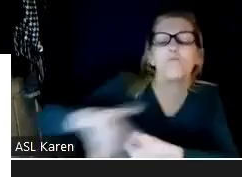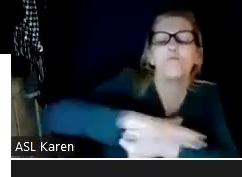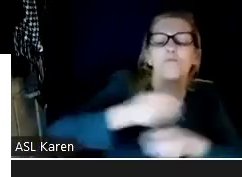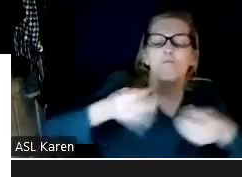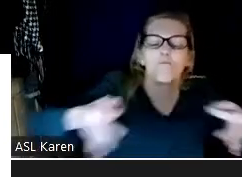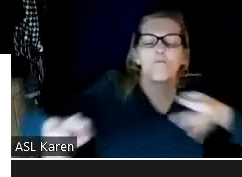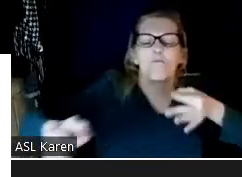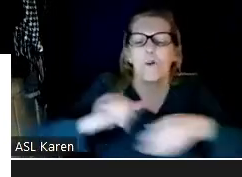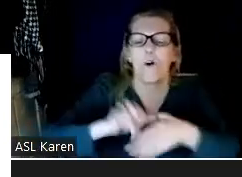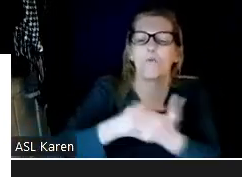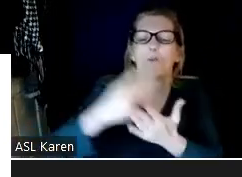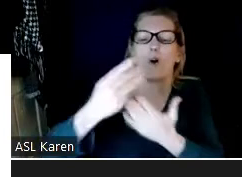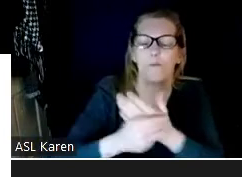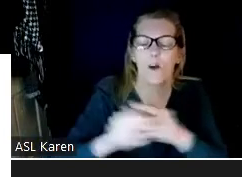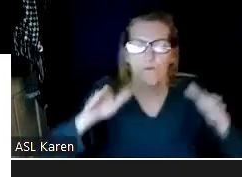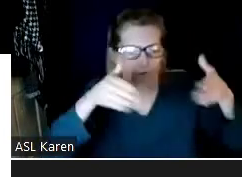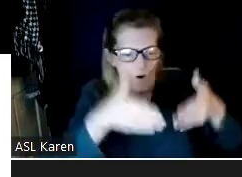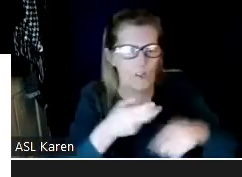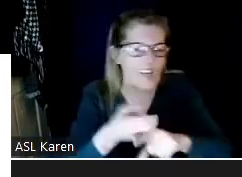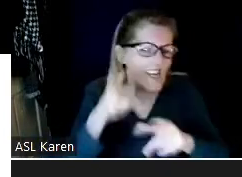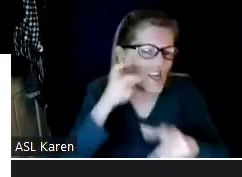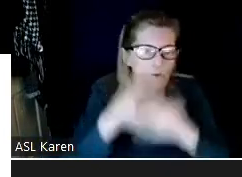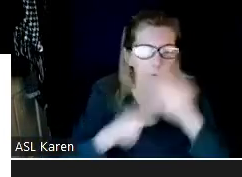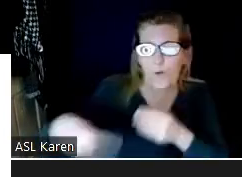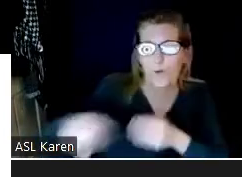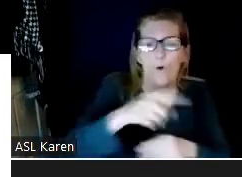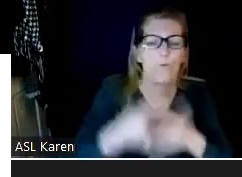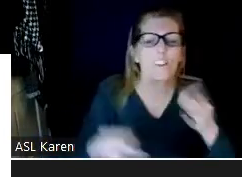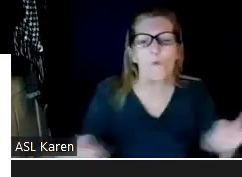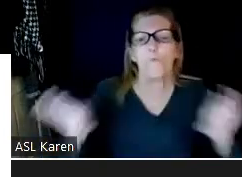15:05:41 And then focus on hearing from you about what's most important about it.